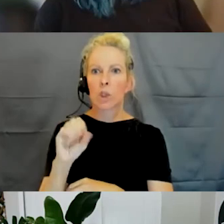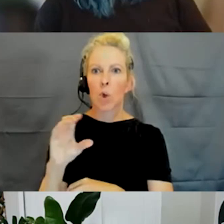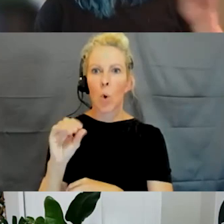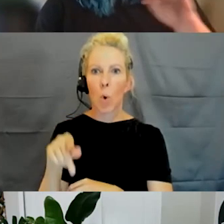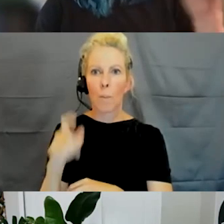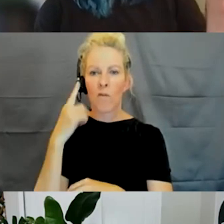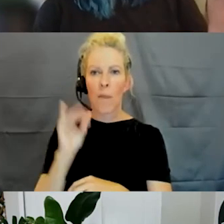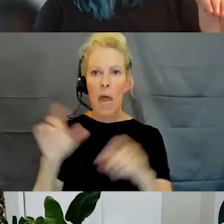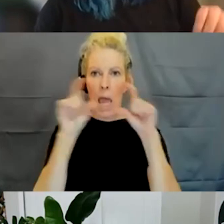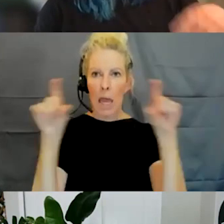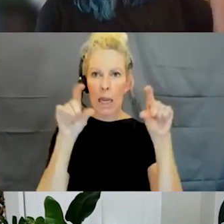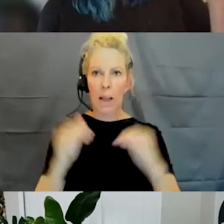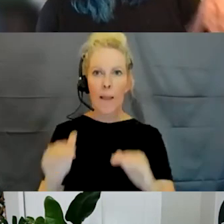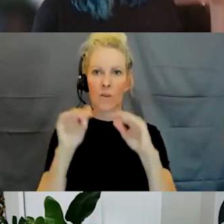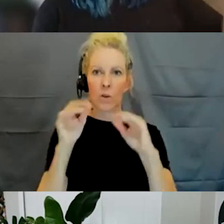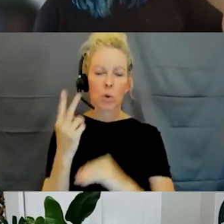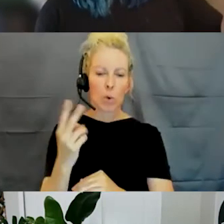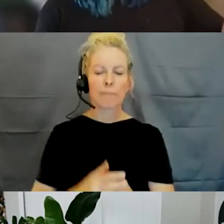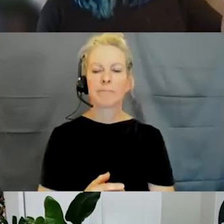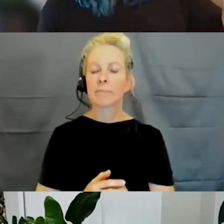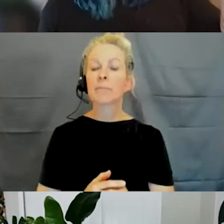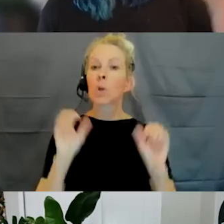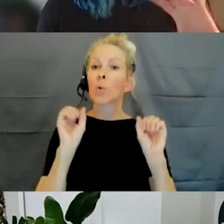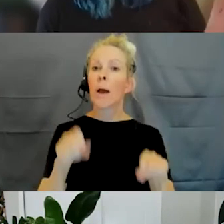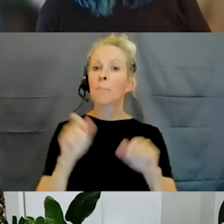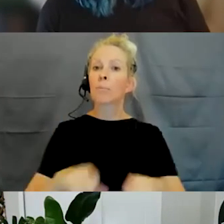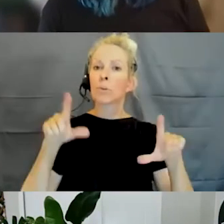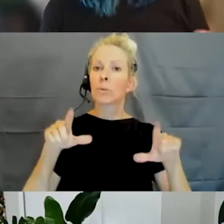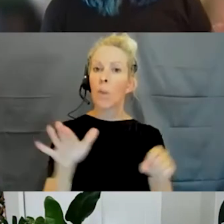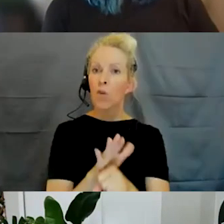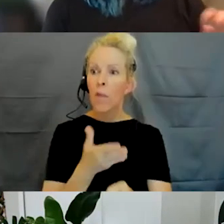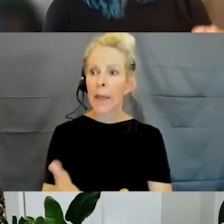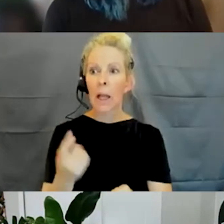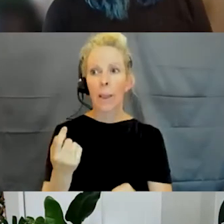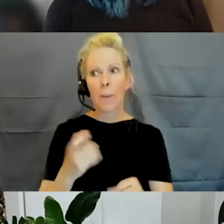2. So it's kind of a handy way. You can pop open the full thing. It is a little overwhelming. I